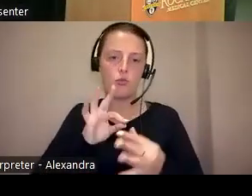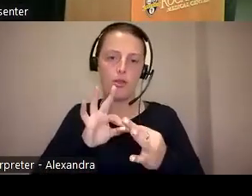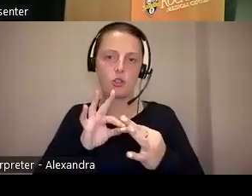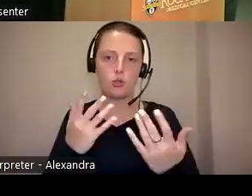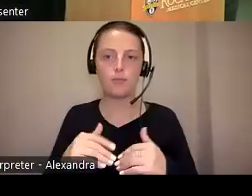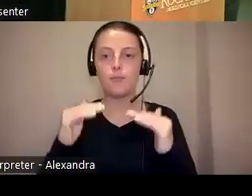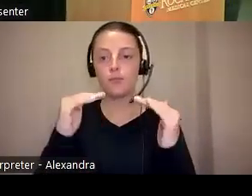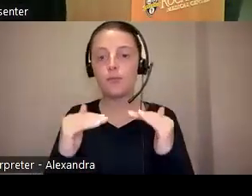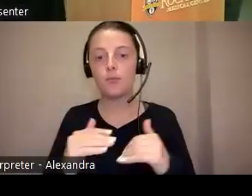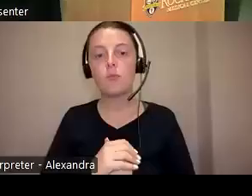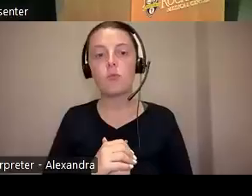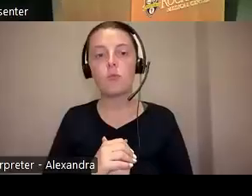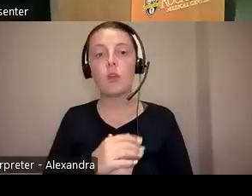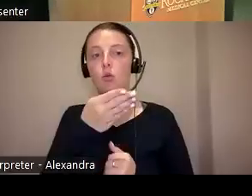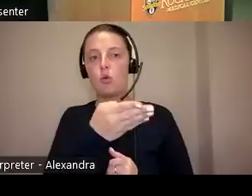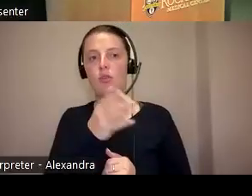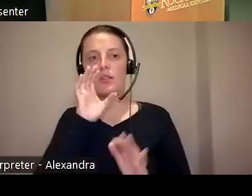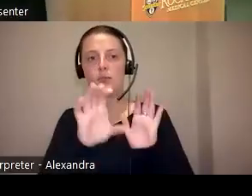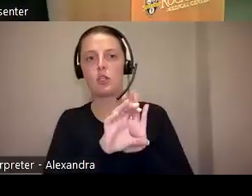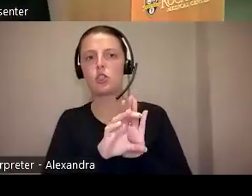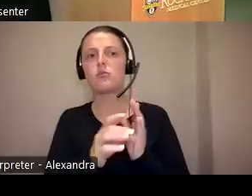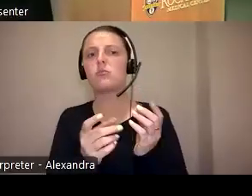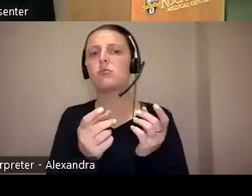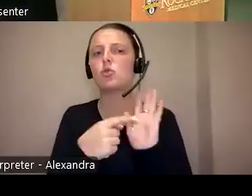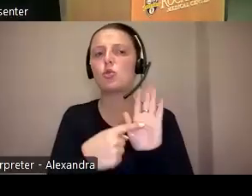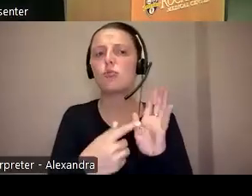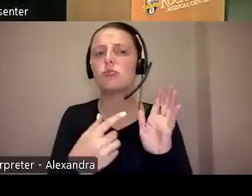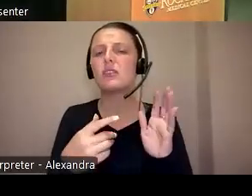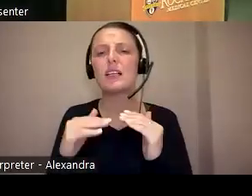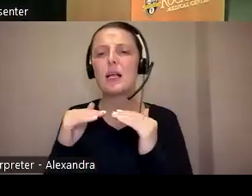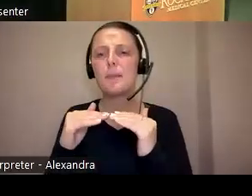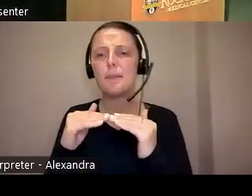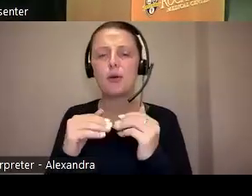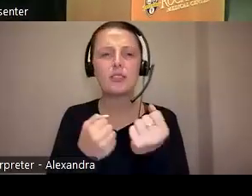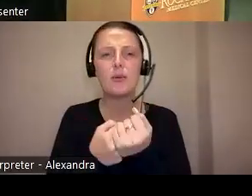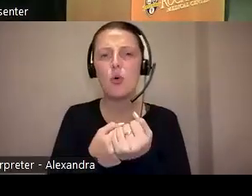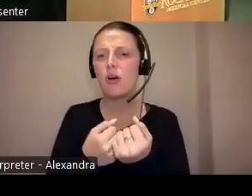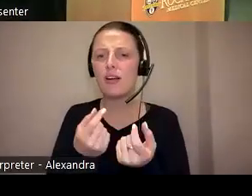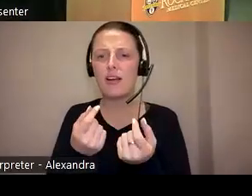advocate do. They advocate. They walk with people on their recovery journeys. They dispel